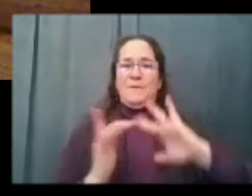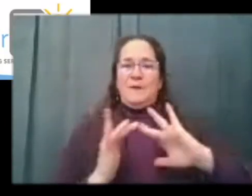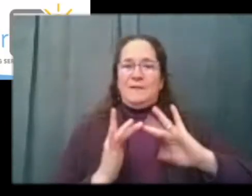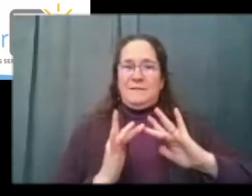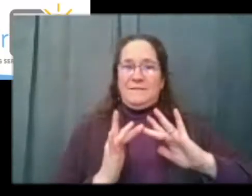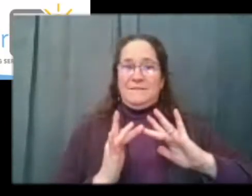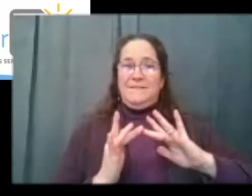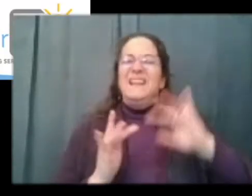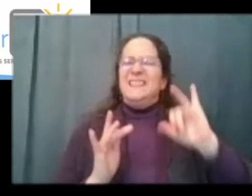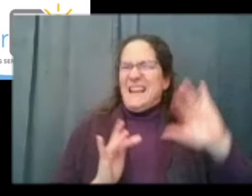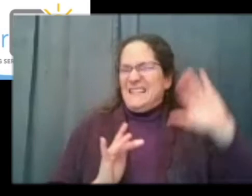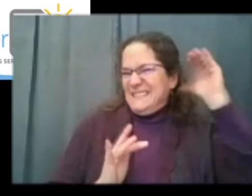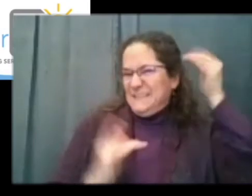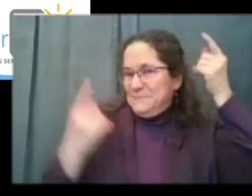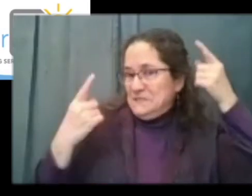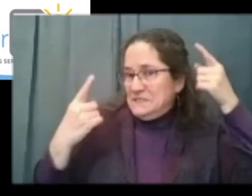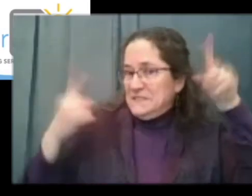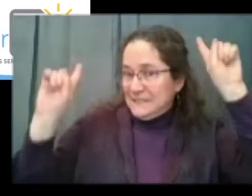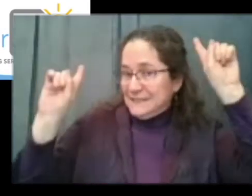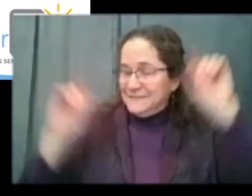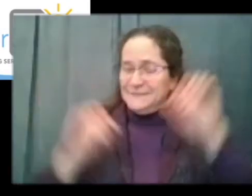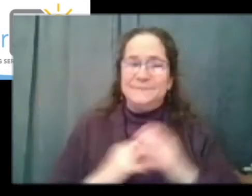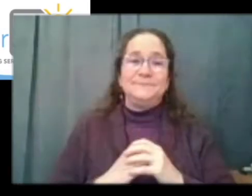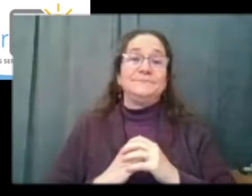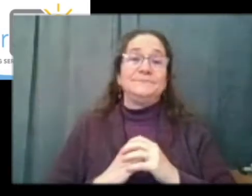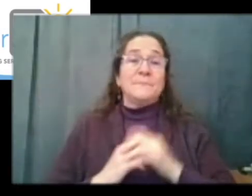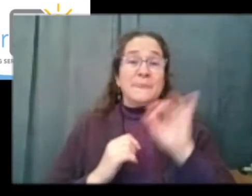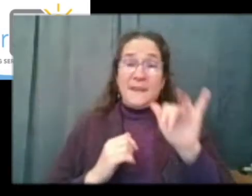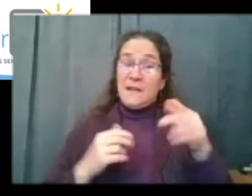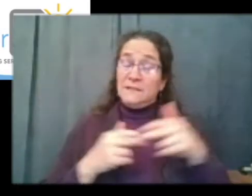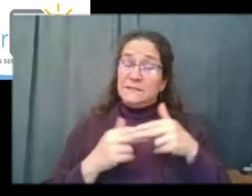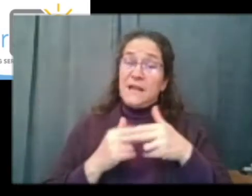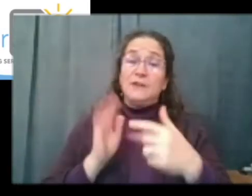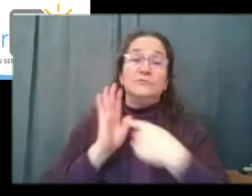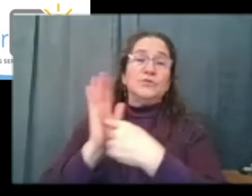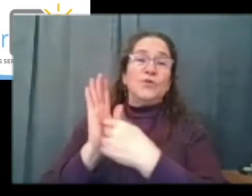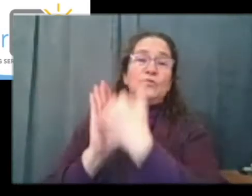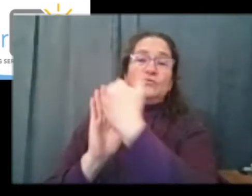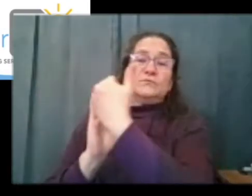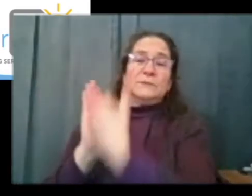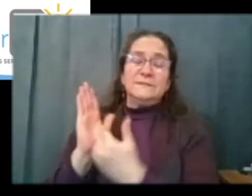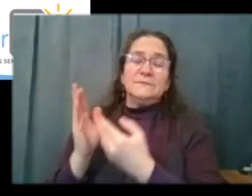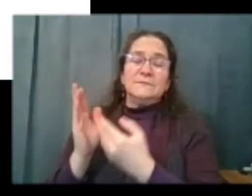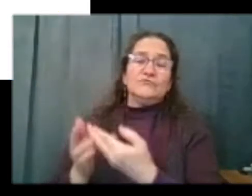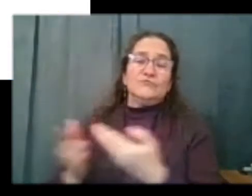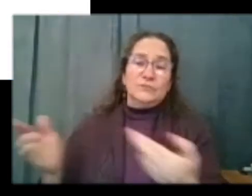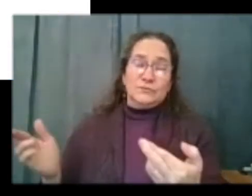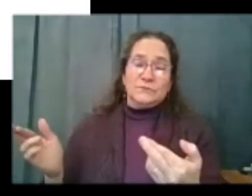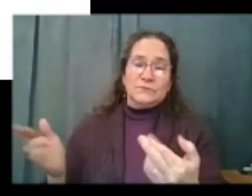We have compiled a few resources on this slide to support you with Accessibility in the online environment.